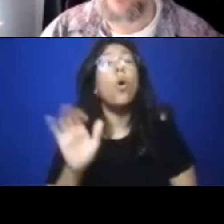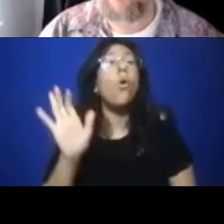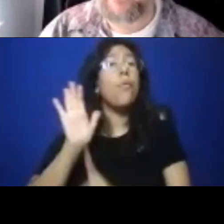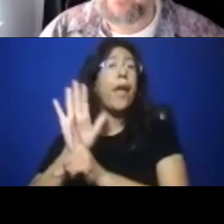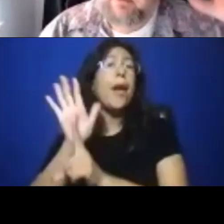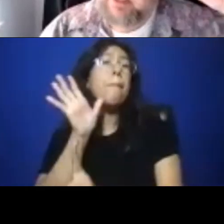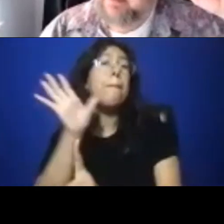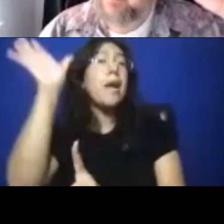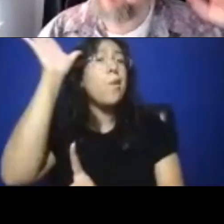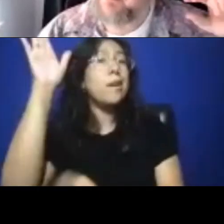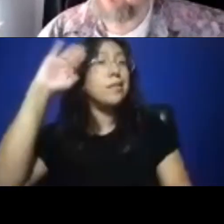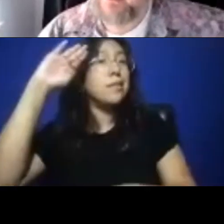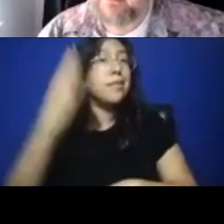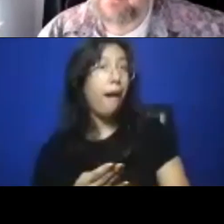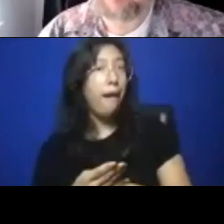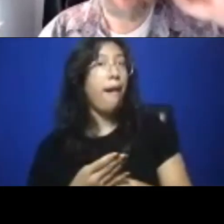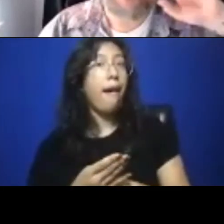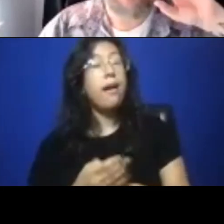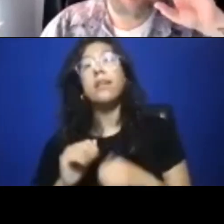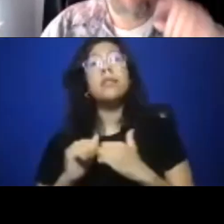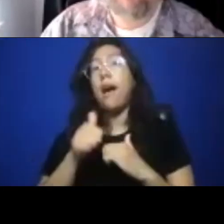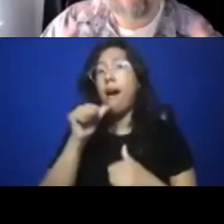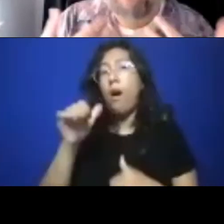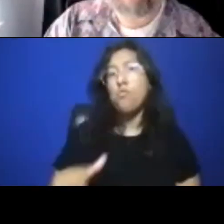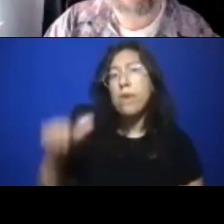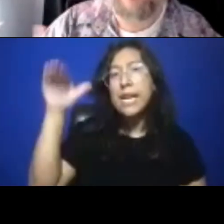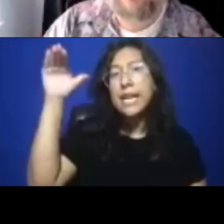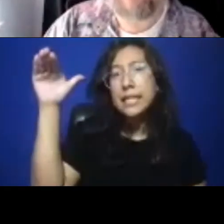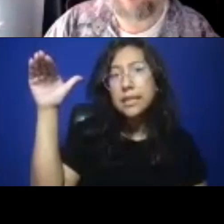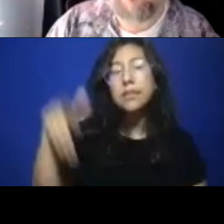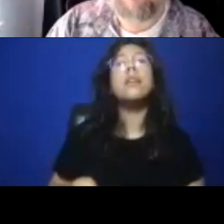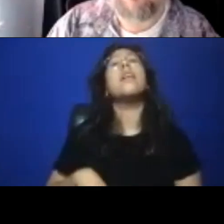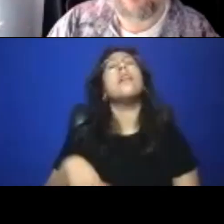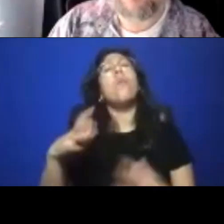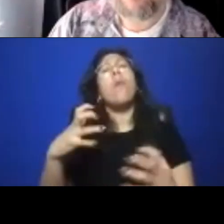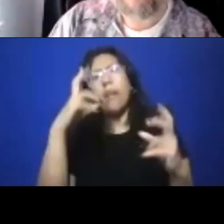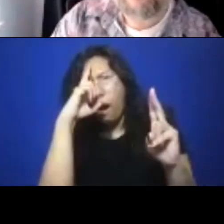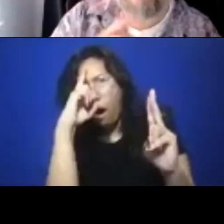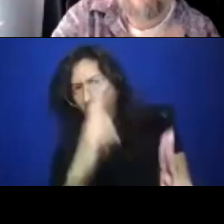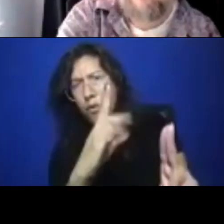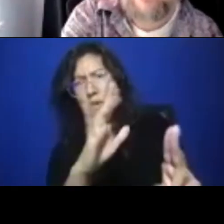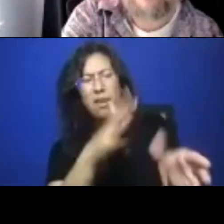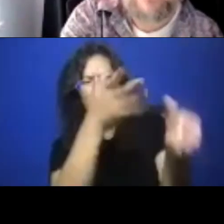even if that's not exactly how they were raised. So we want to like honor that whole person and reflect back,